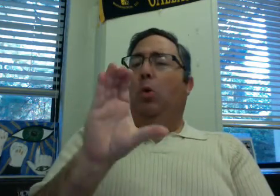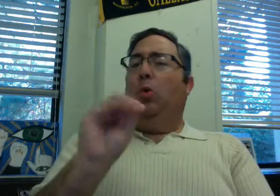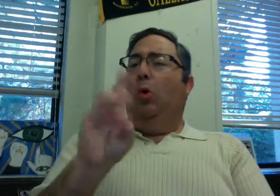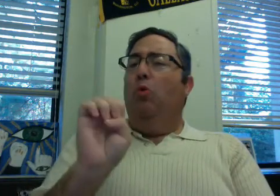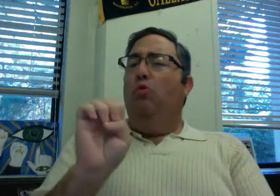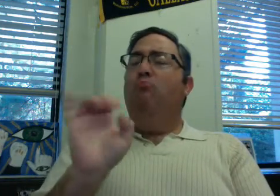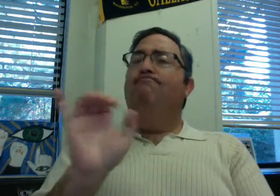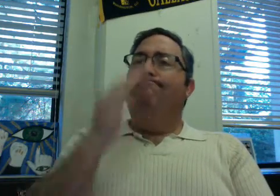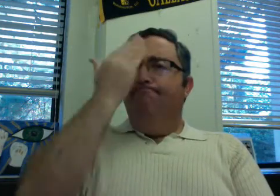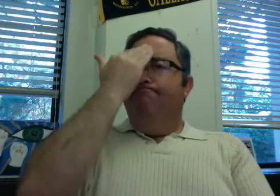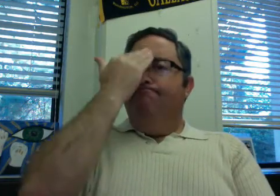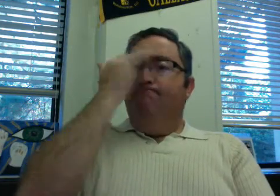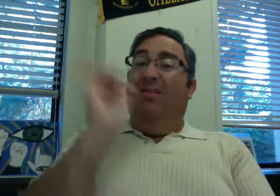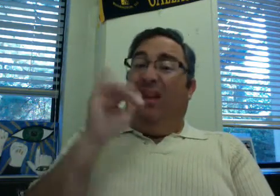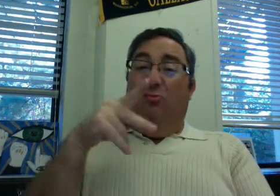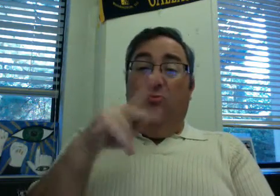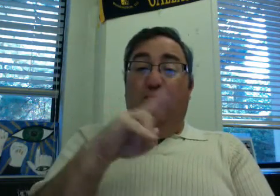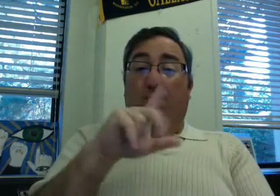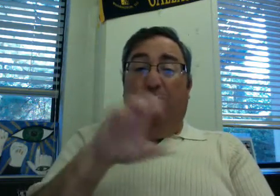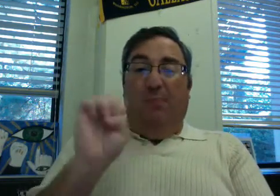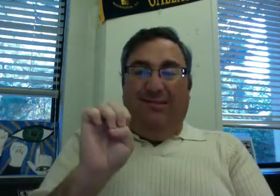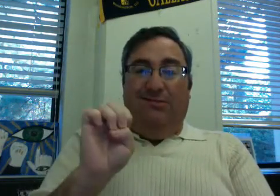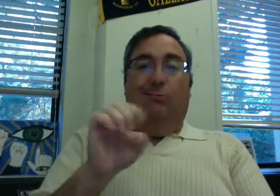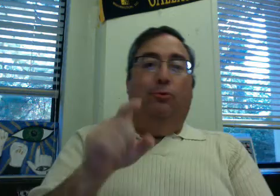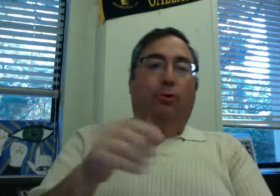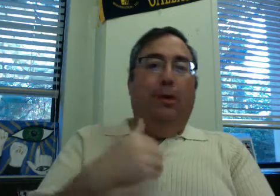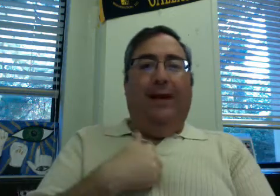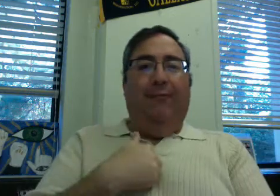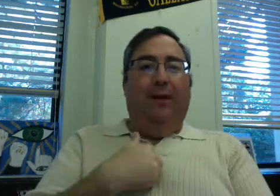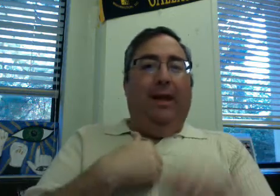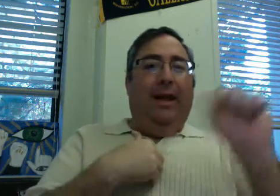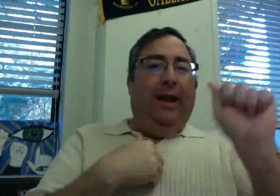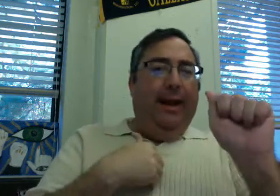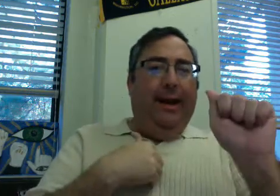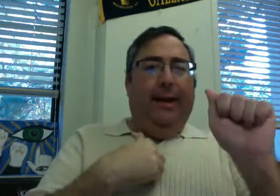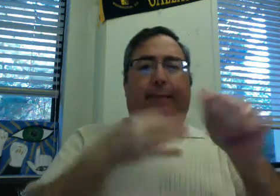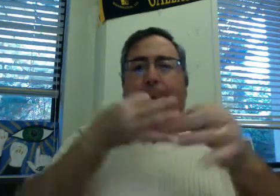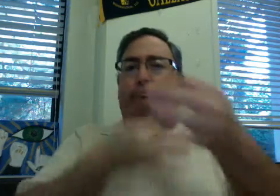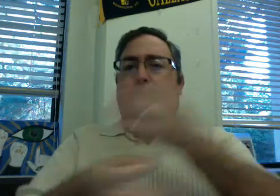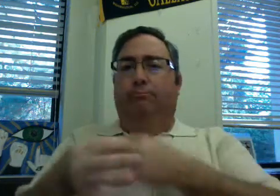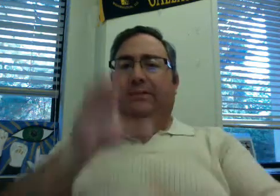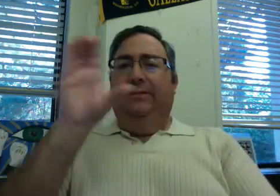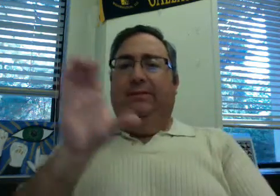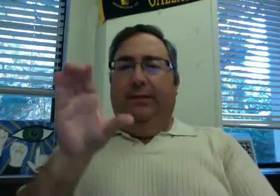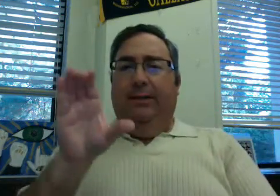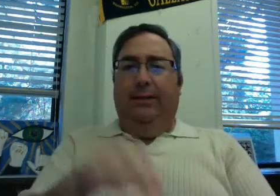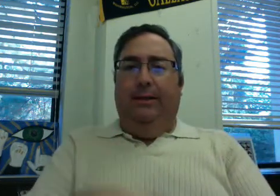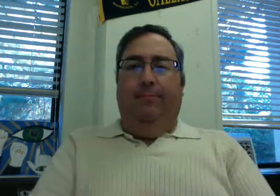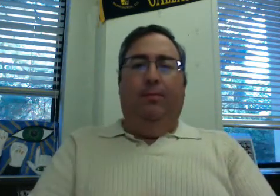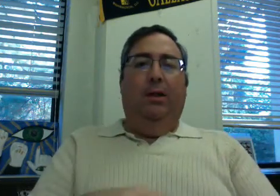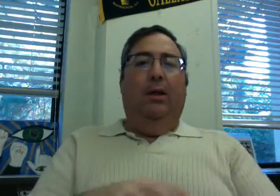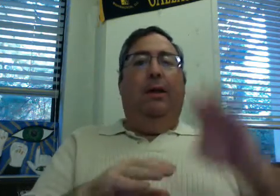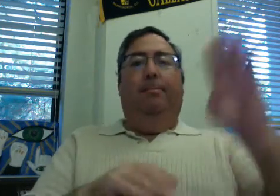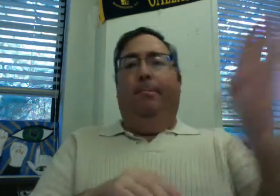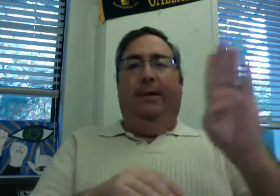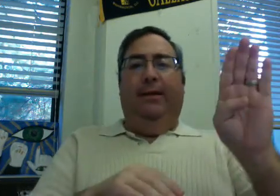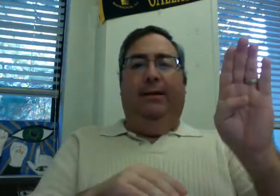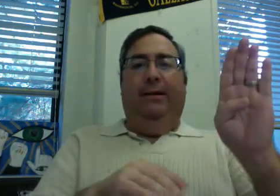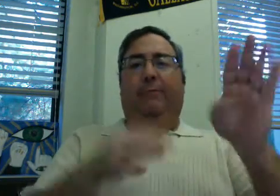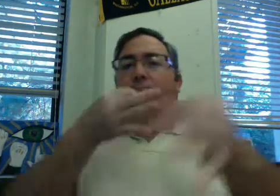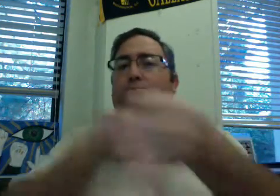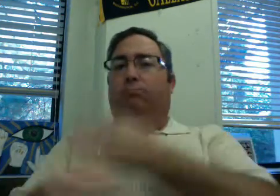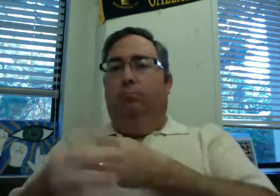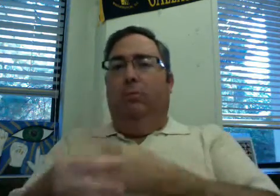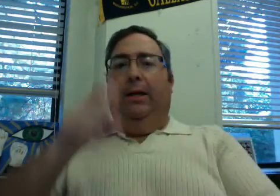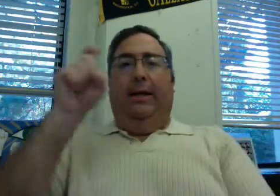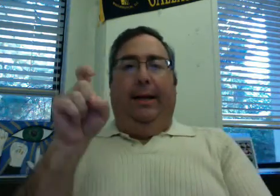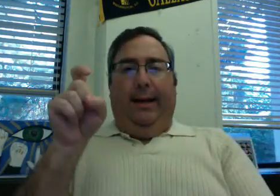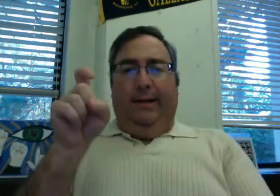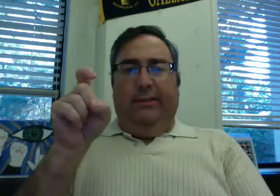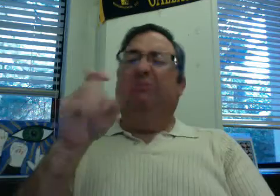Codes are like... you know those puzzles where A substitutes for C, B is substituted by X?